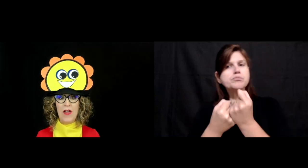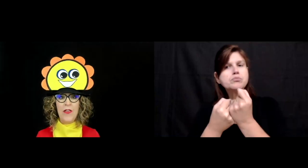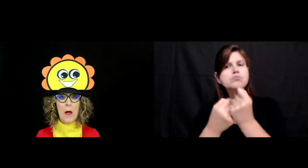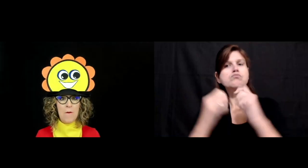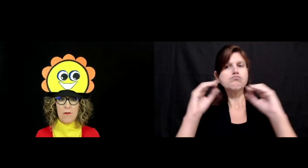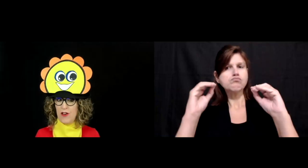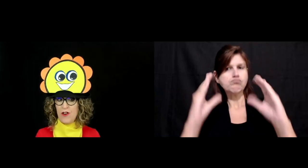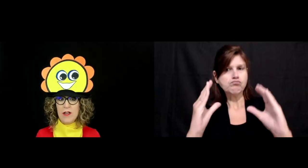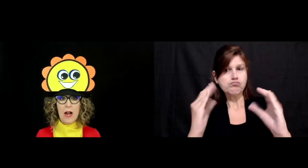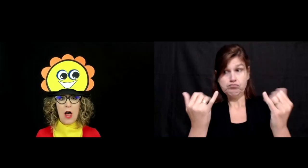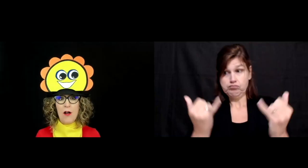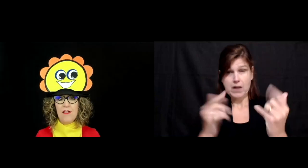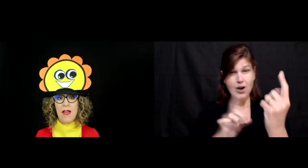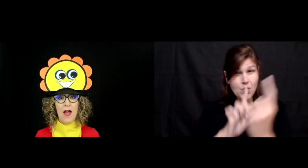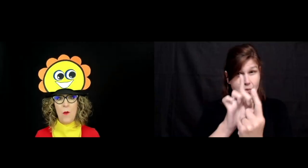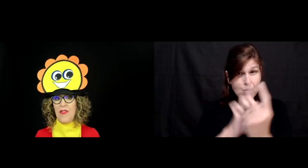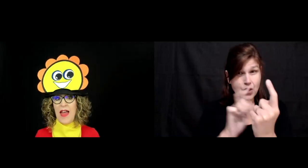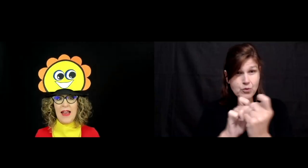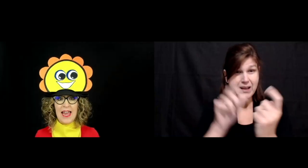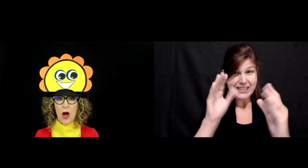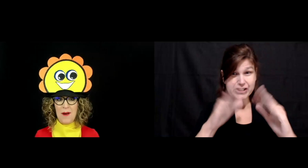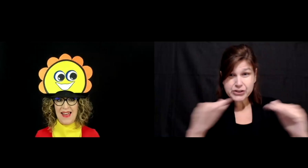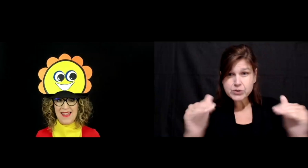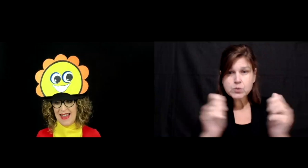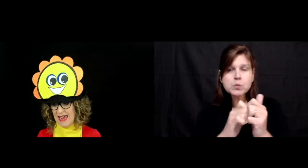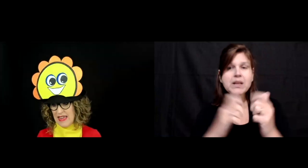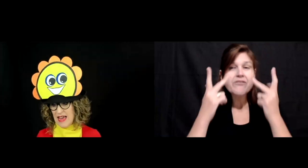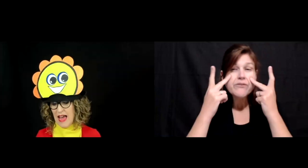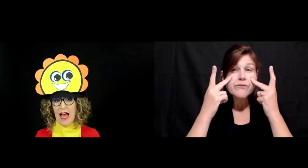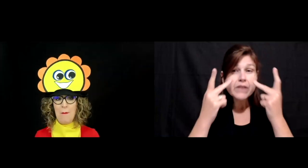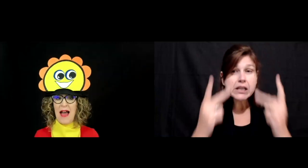with vision loss, with any complex need.